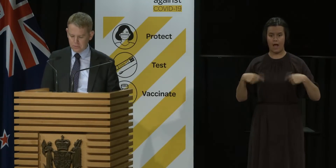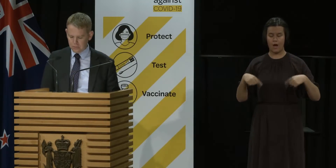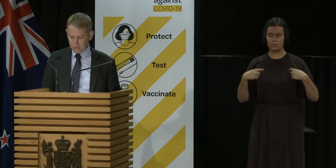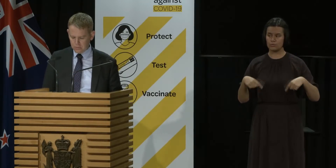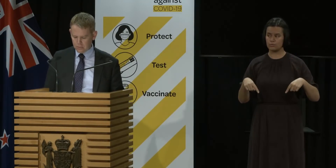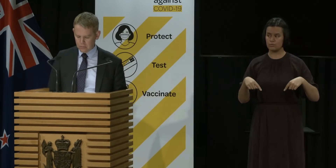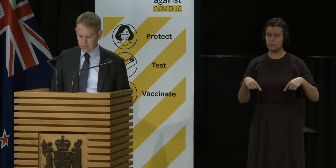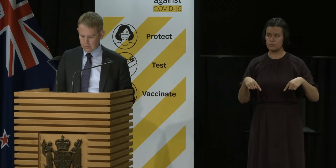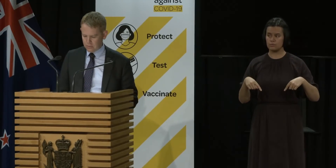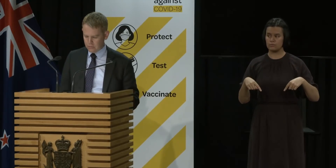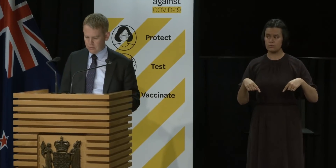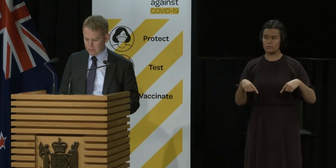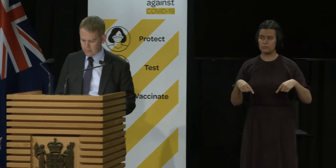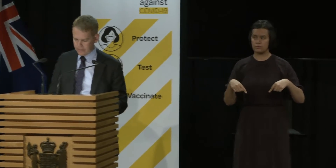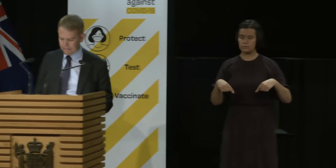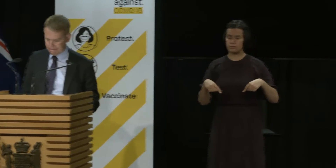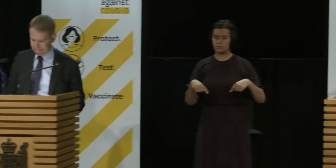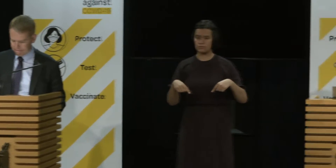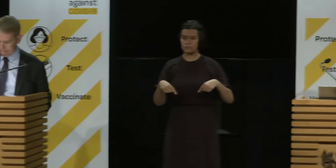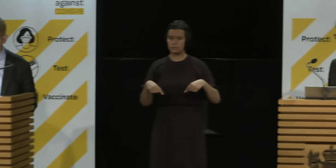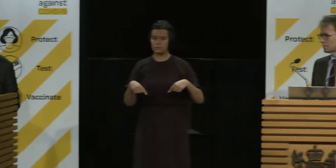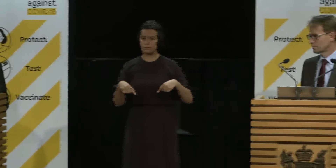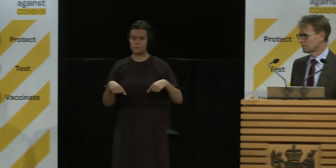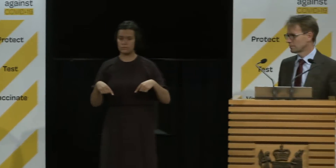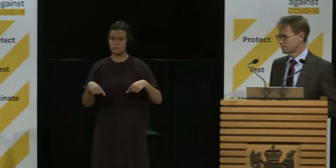the rapid antigen testing question, at the moment there are only three providers that